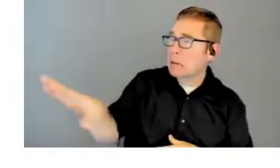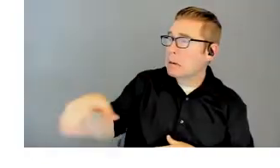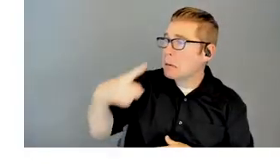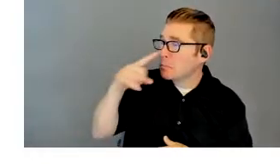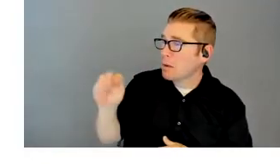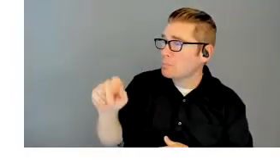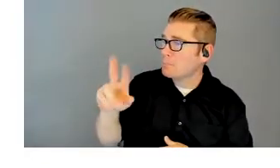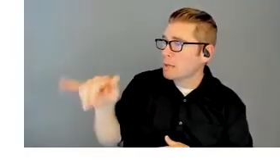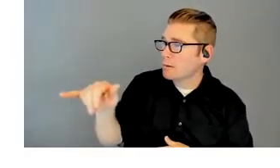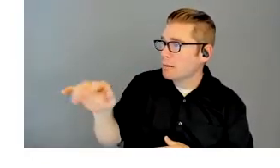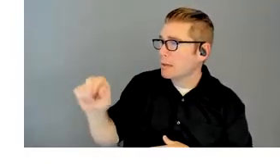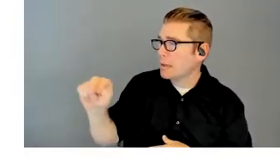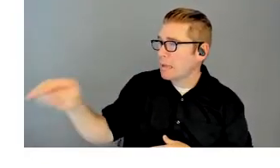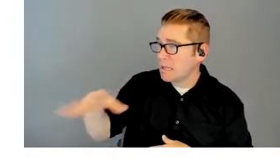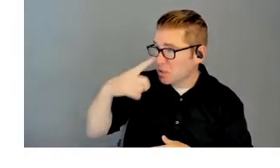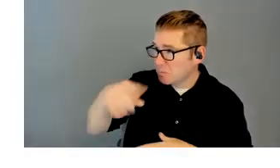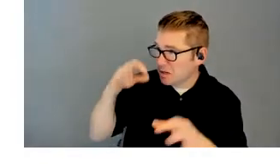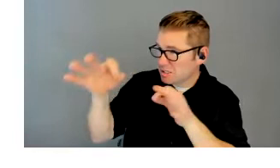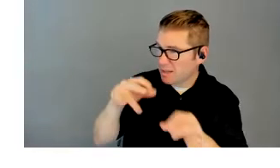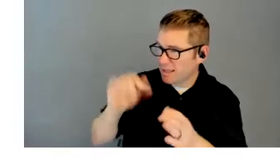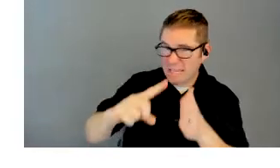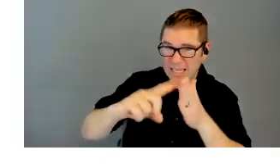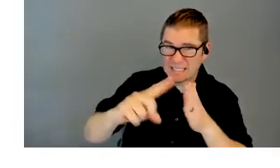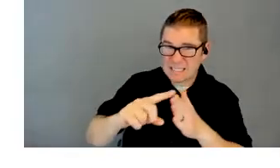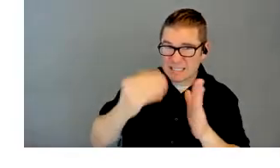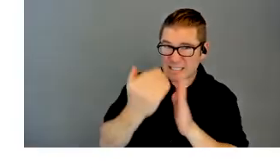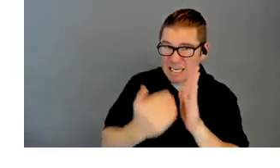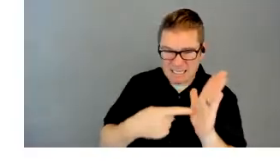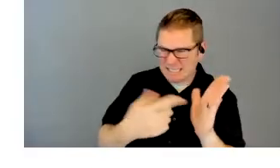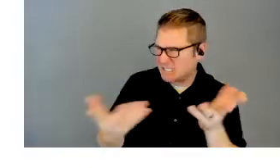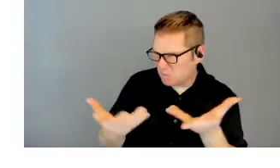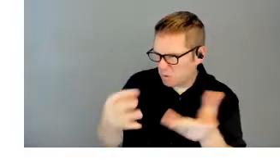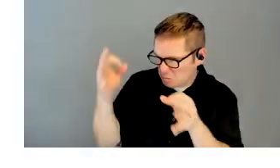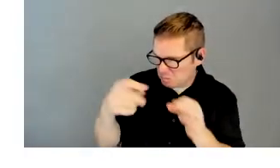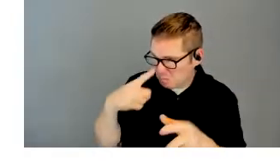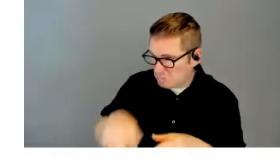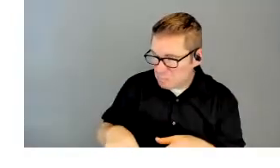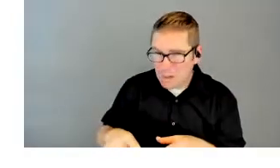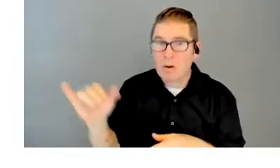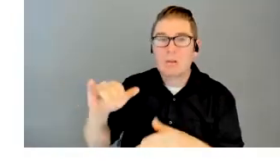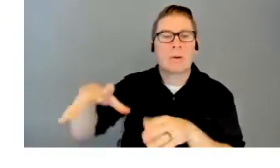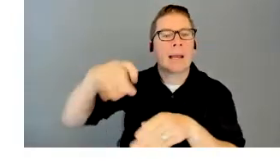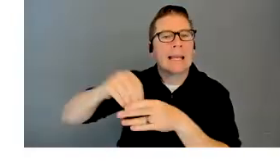and everybody, it's posted in the chat right now. OK, I also just wanted to reiterate,